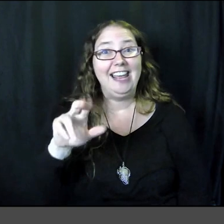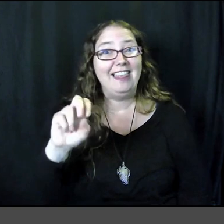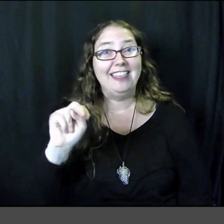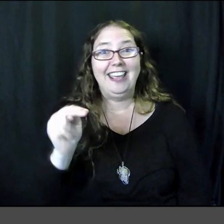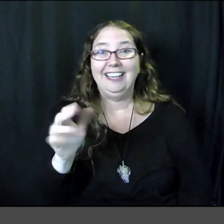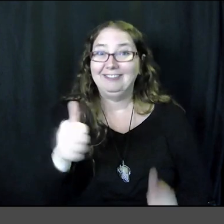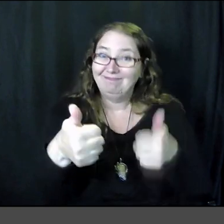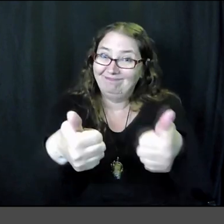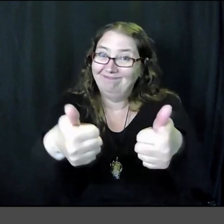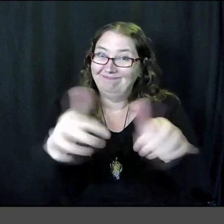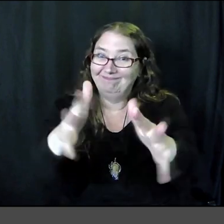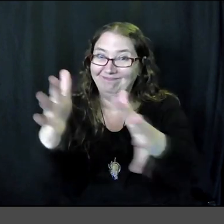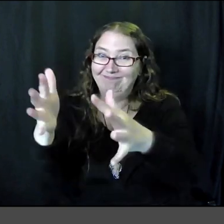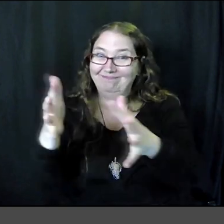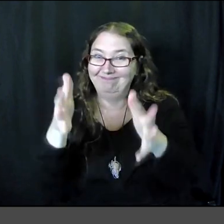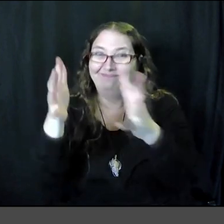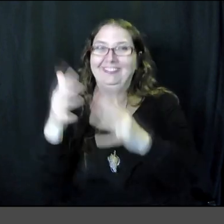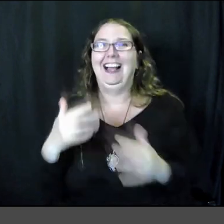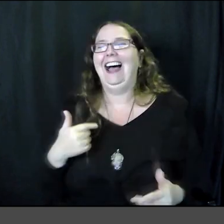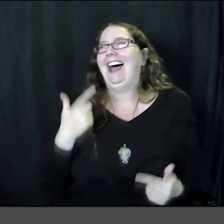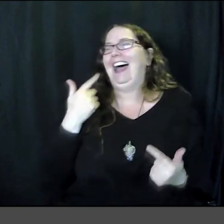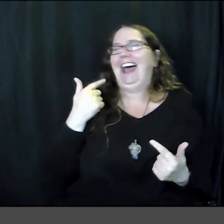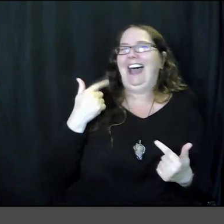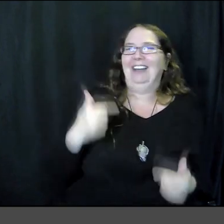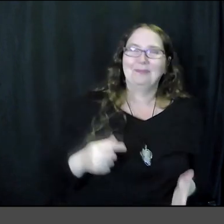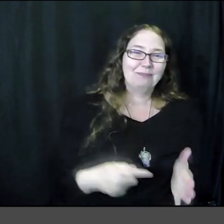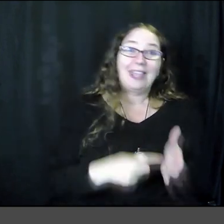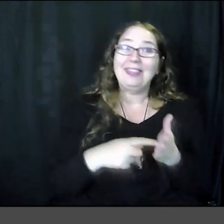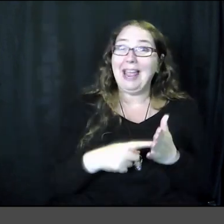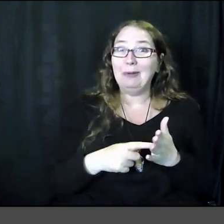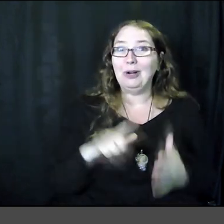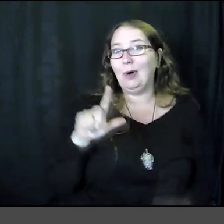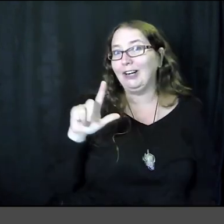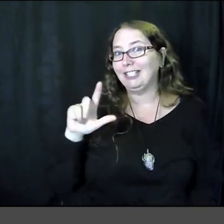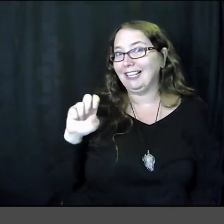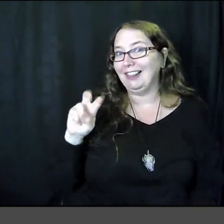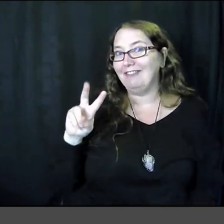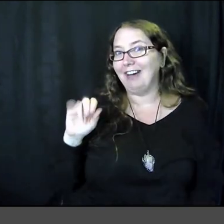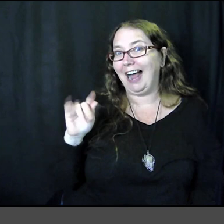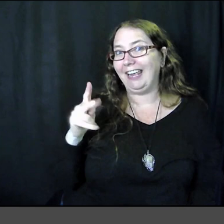YEAH, THAT WOULD REQUIRE THAT THE LEVIATHAN IS ABLE TO REALLY TAP